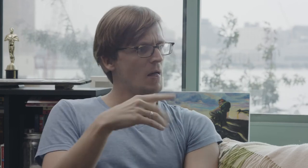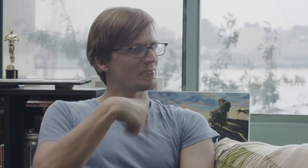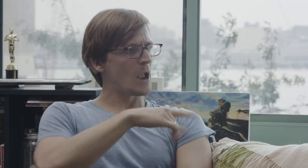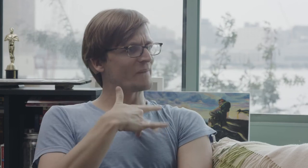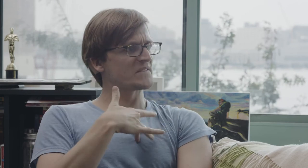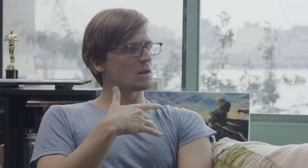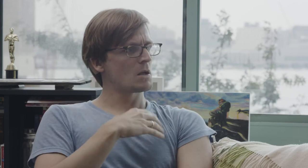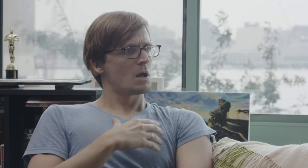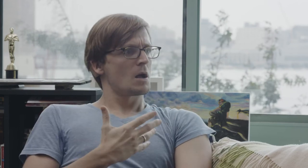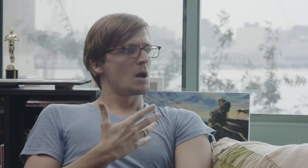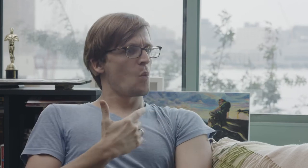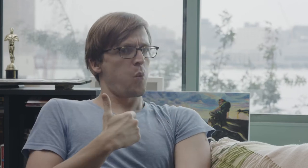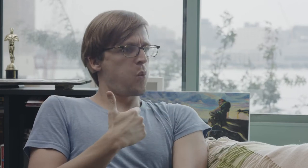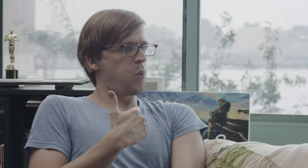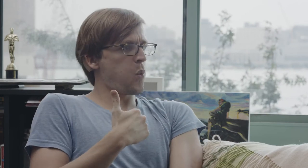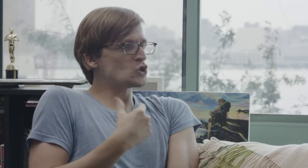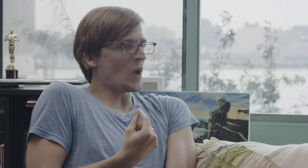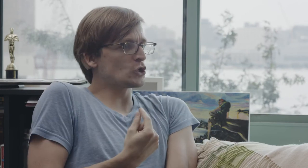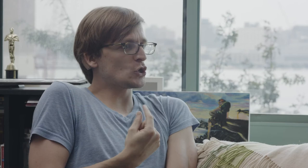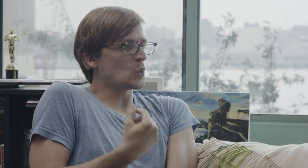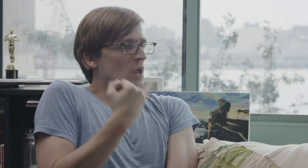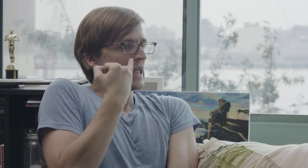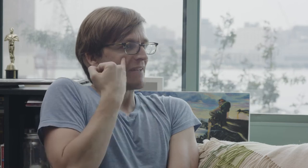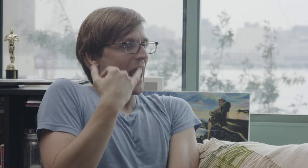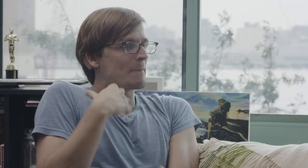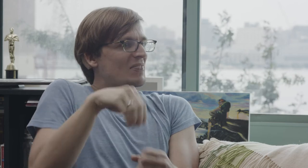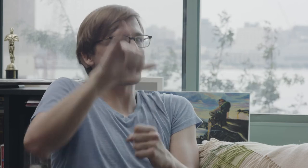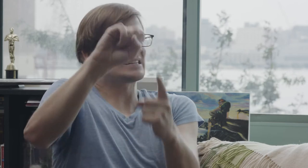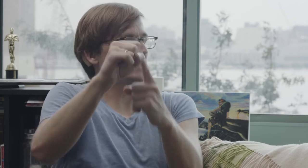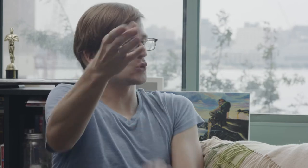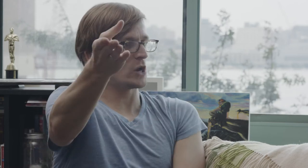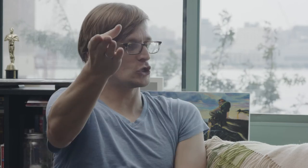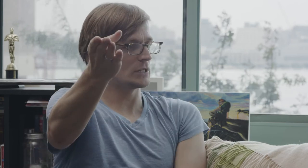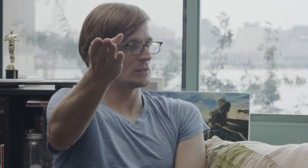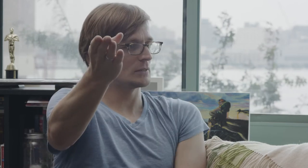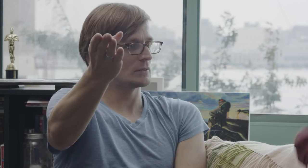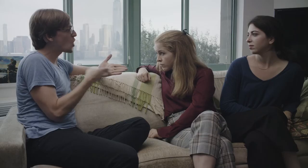and if they see that happening, and we're not doing anything, how are they going to respond?